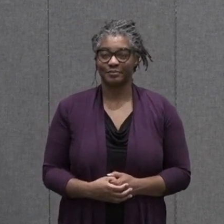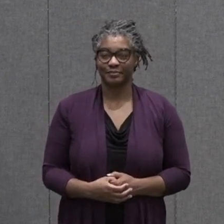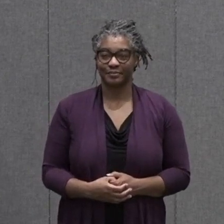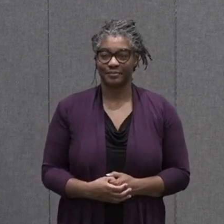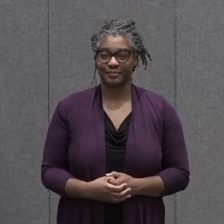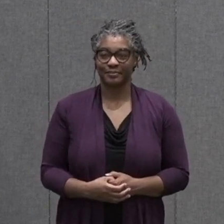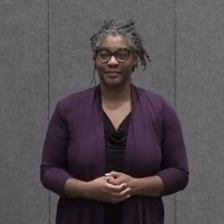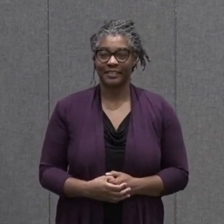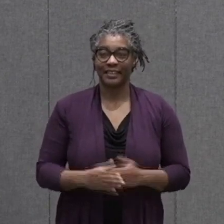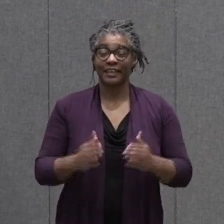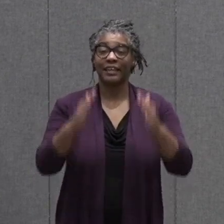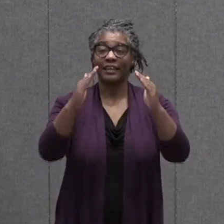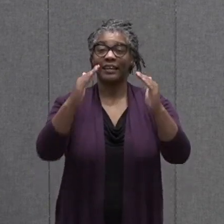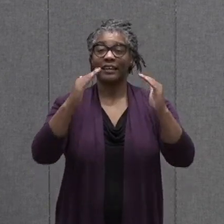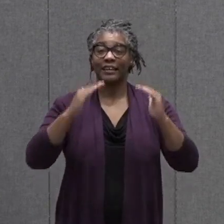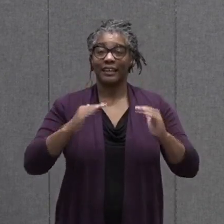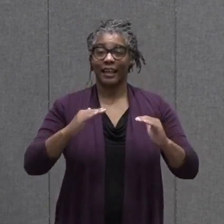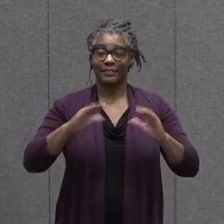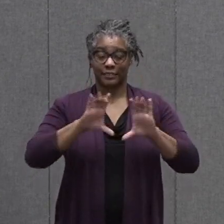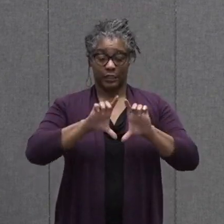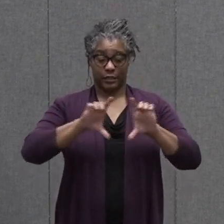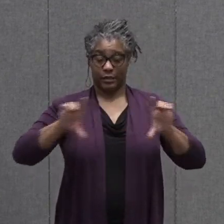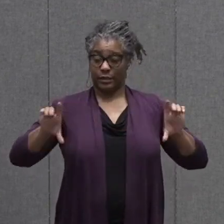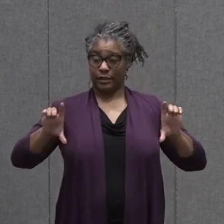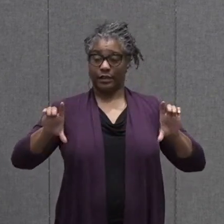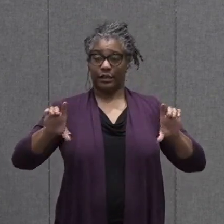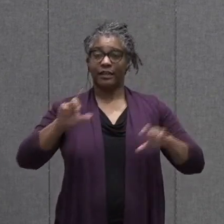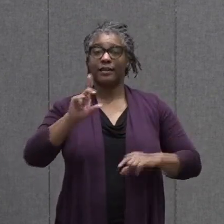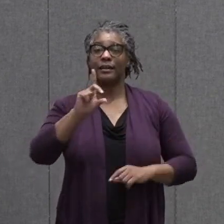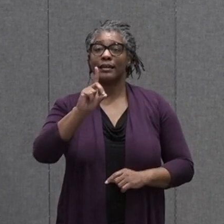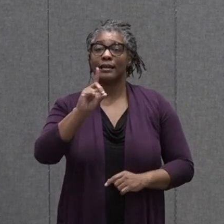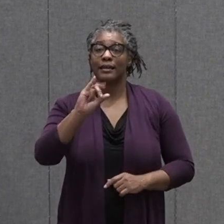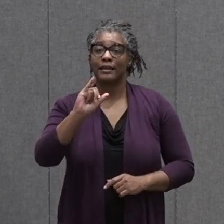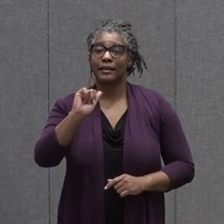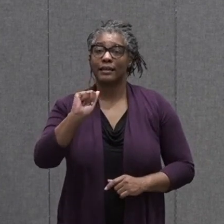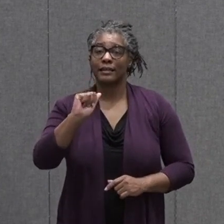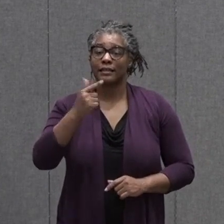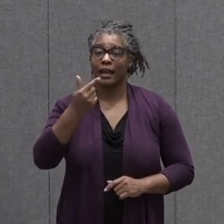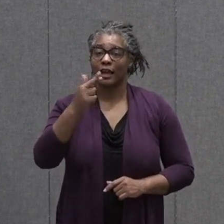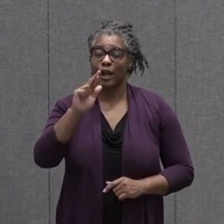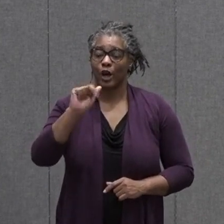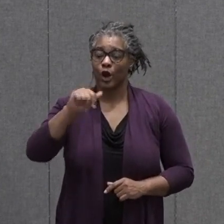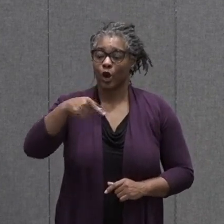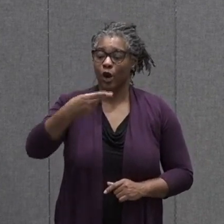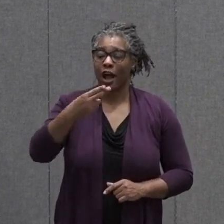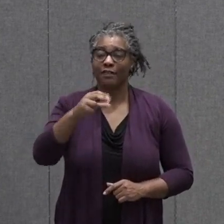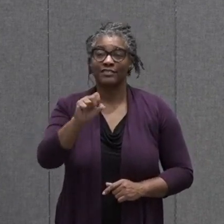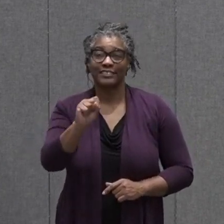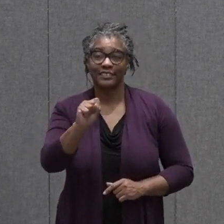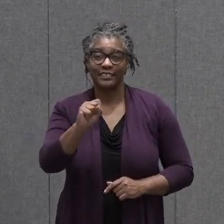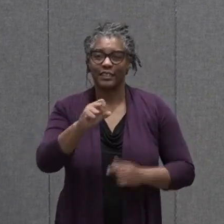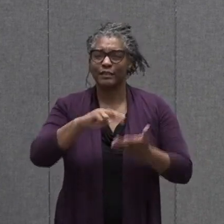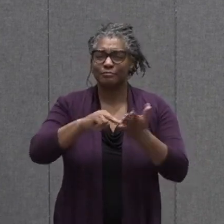In the next box, we're gonna write our digraphs. Remember that digraphs, are two letters combined together